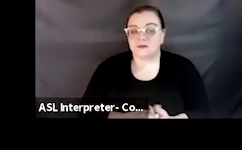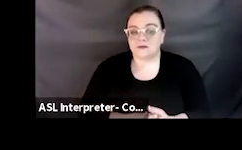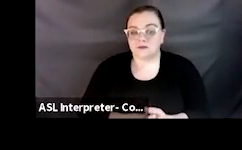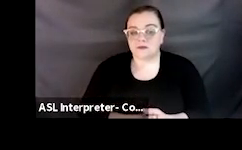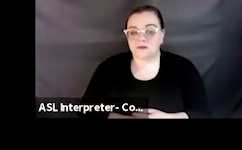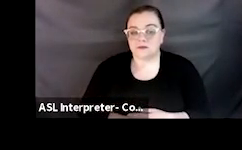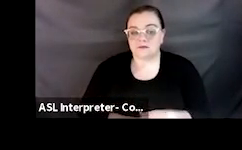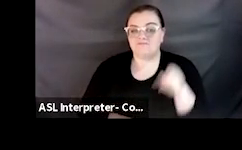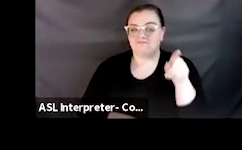Heidi Rosofsky: Go ahead mark.